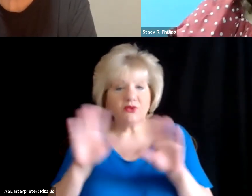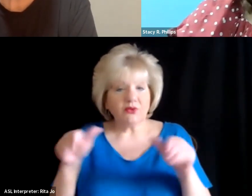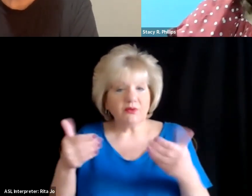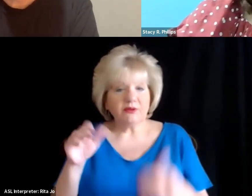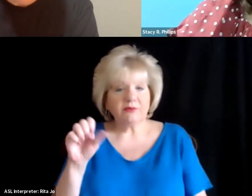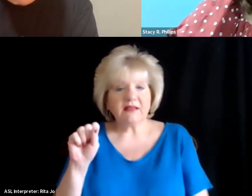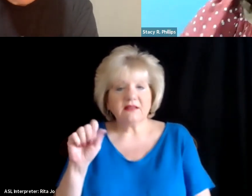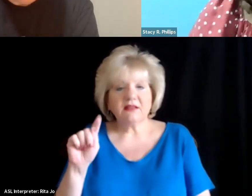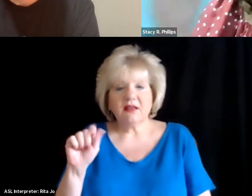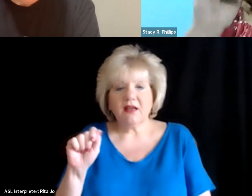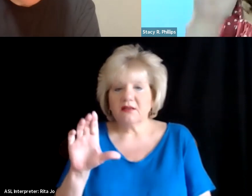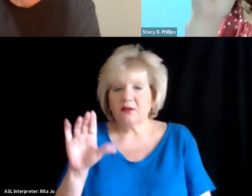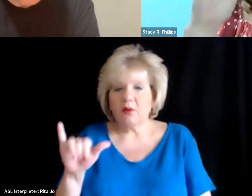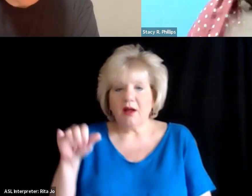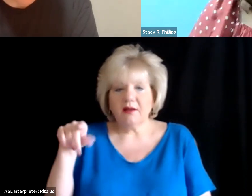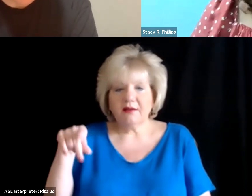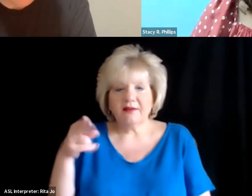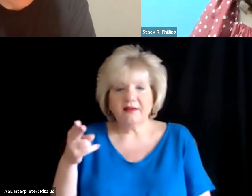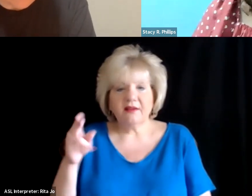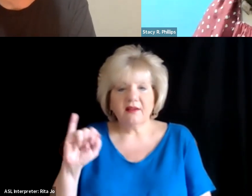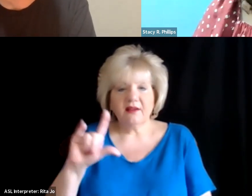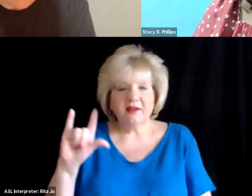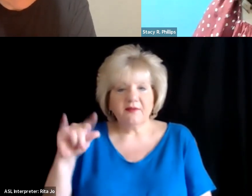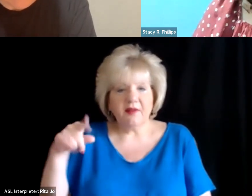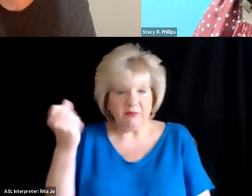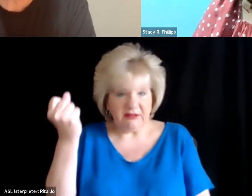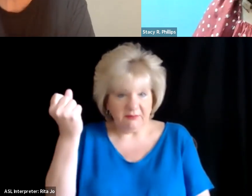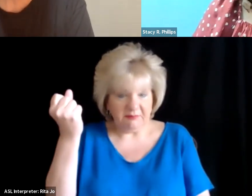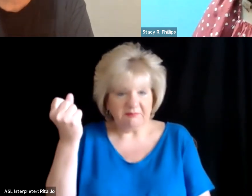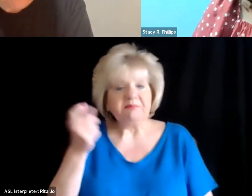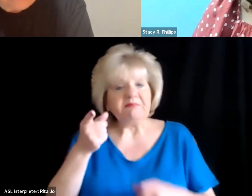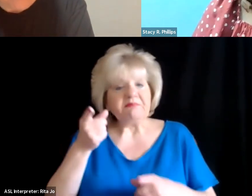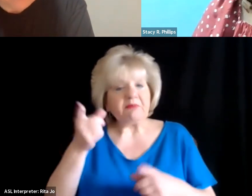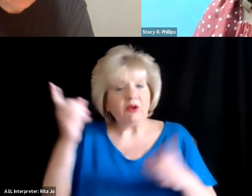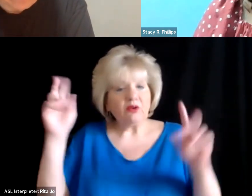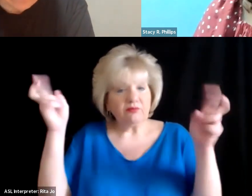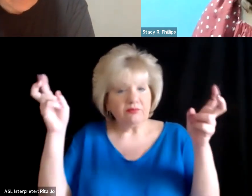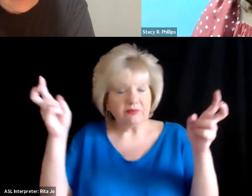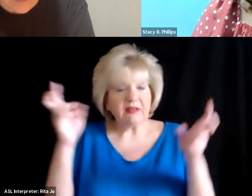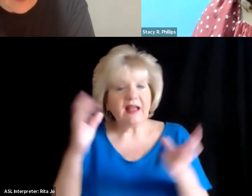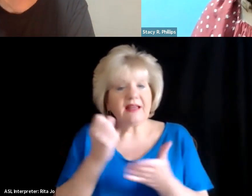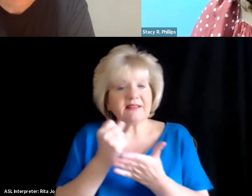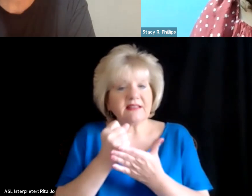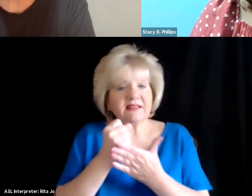Phillips, who is going to talk about assistive technology in